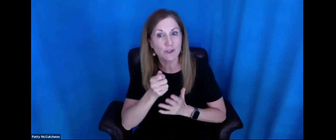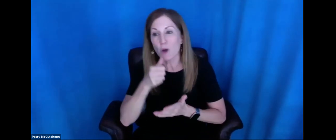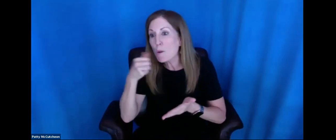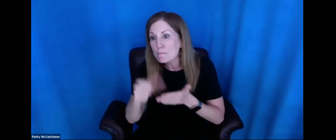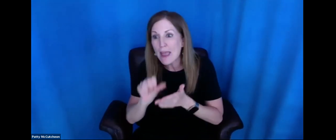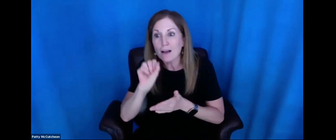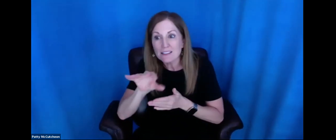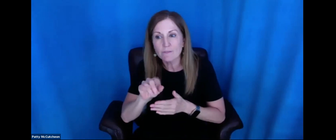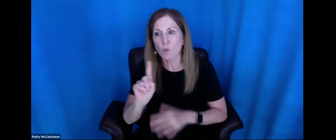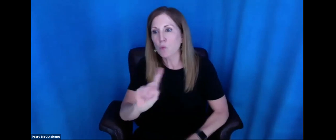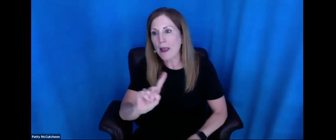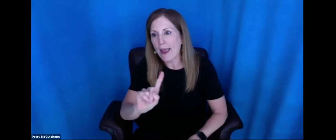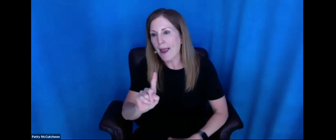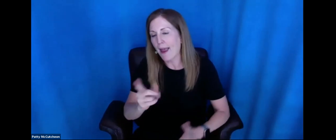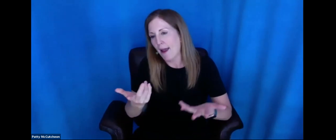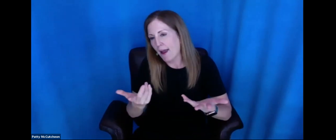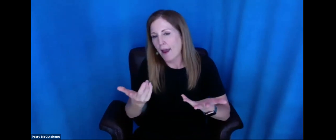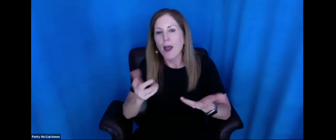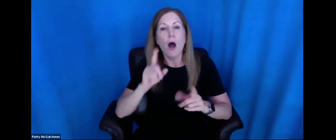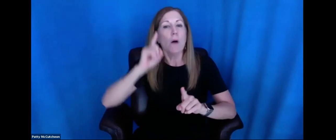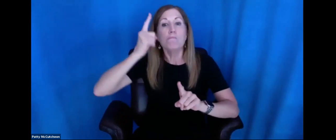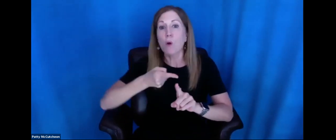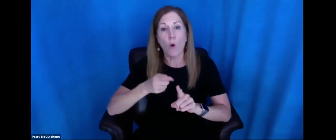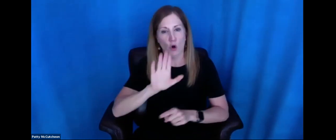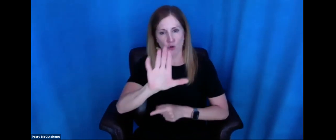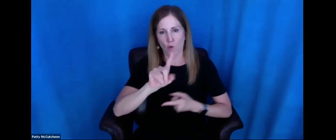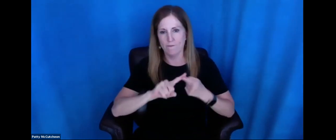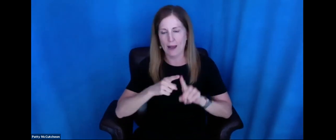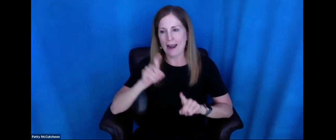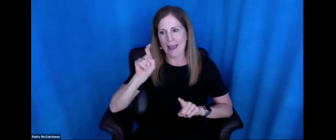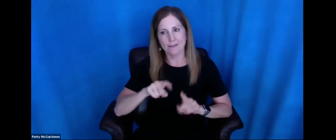And so the key thing is that your friend choose one,